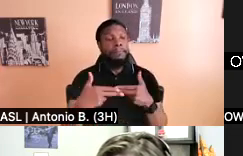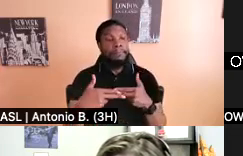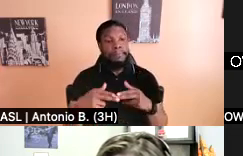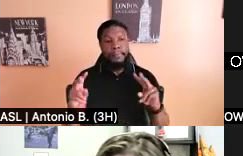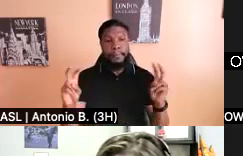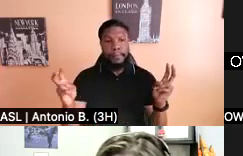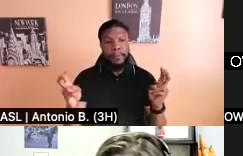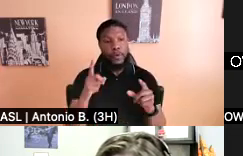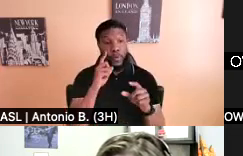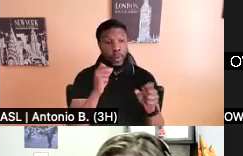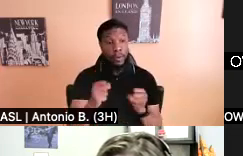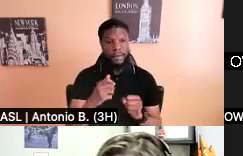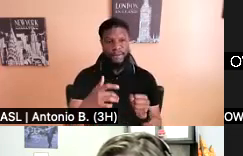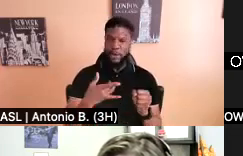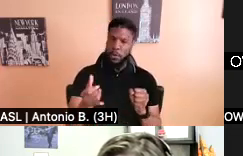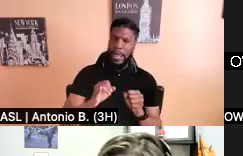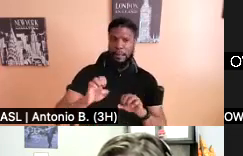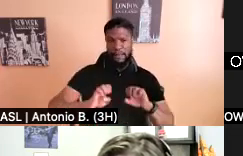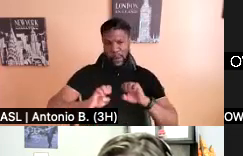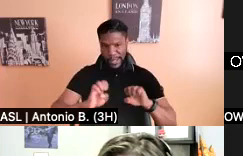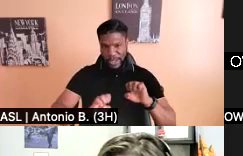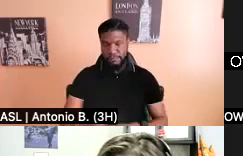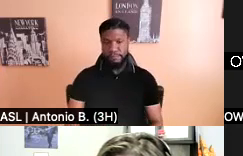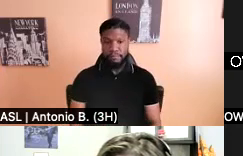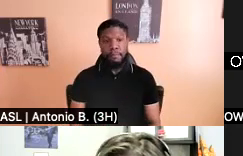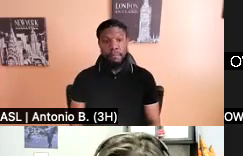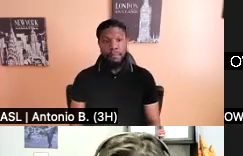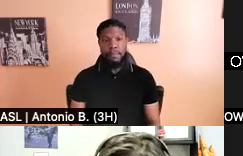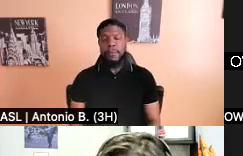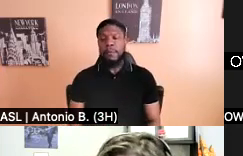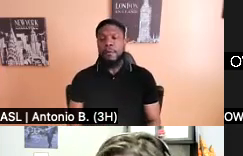One of the ways we were able to boost writing tutors' confidence in providing positive